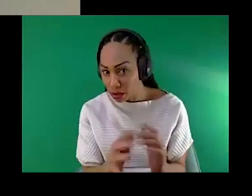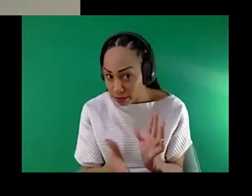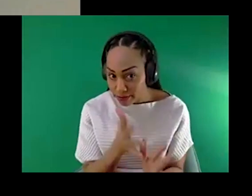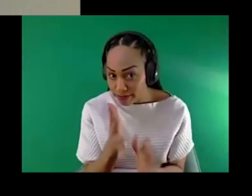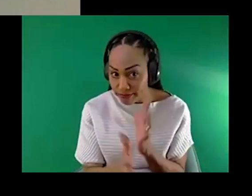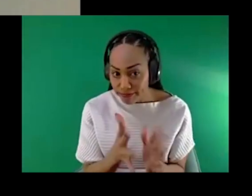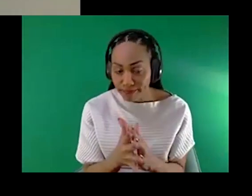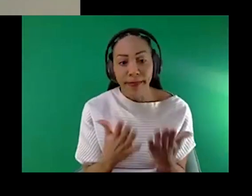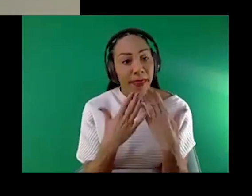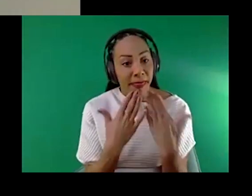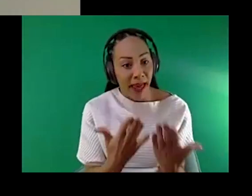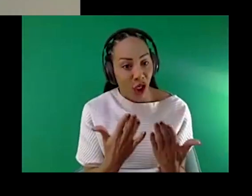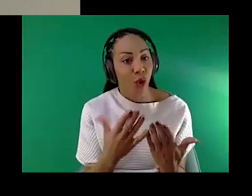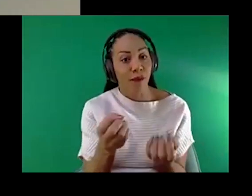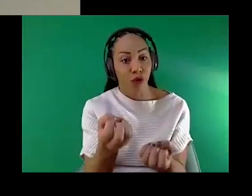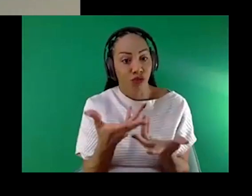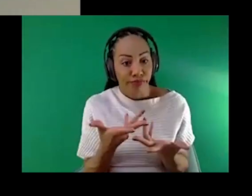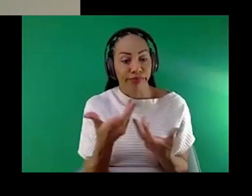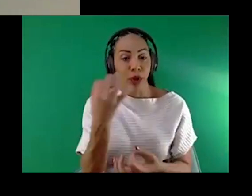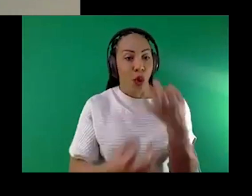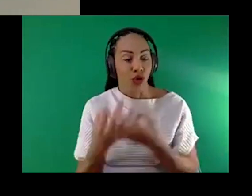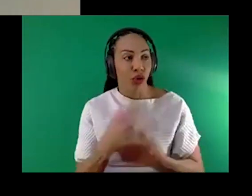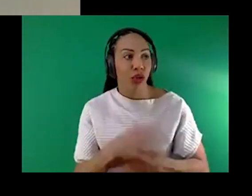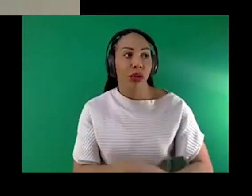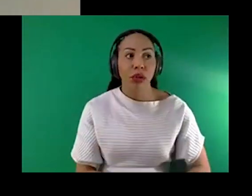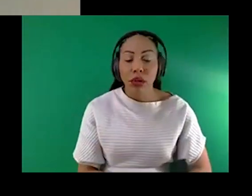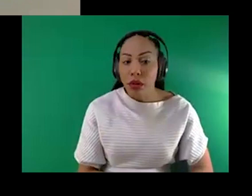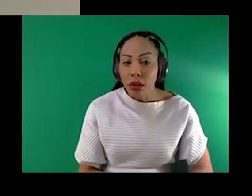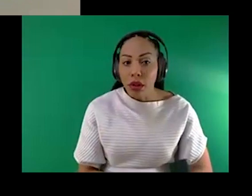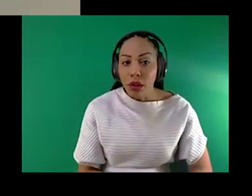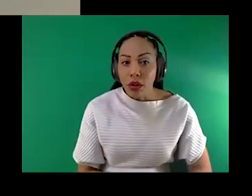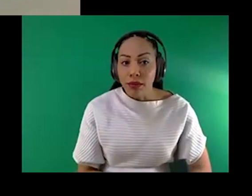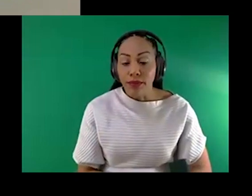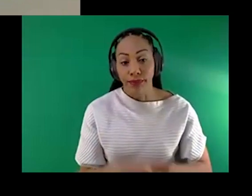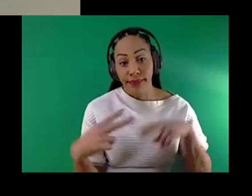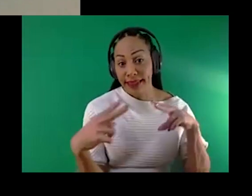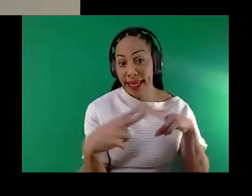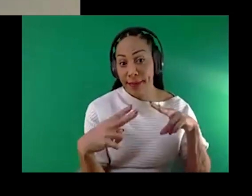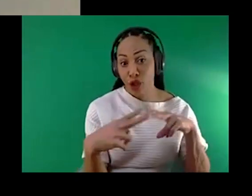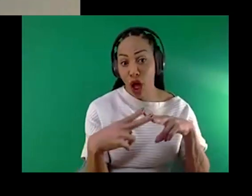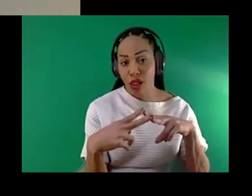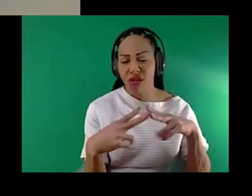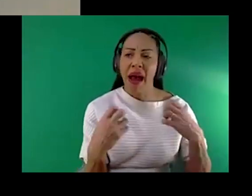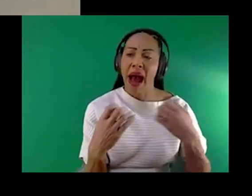for sharing those with us um please do keep in touch with us if you do have further questions